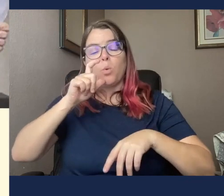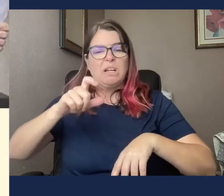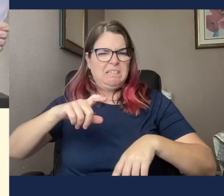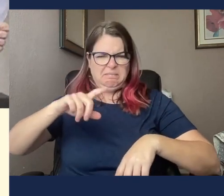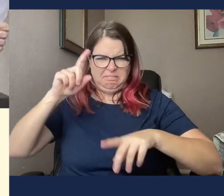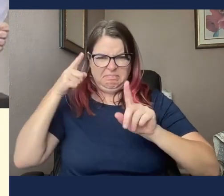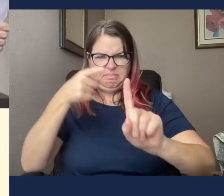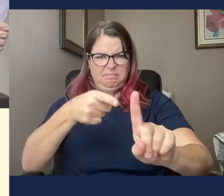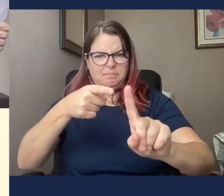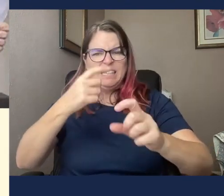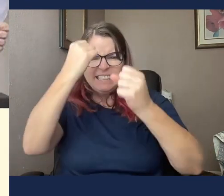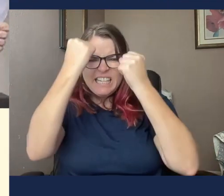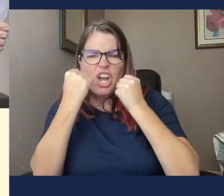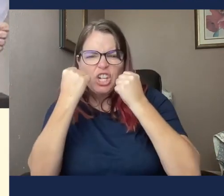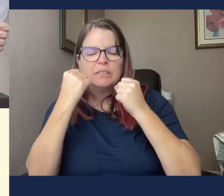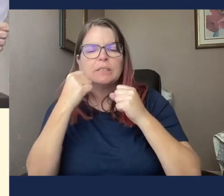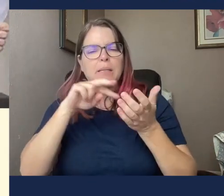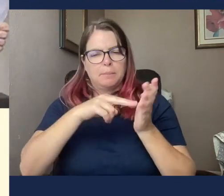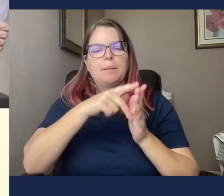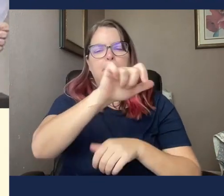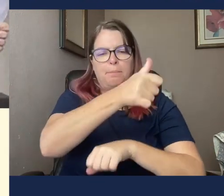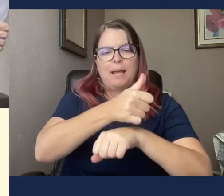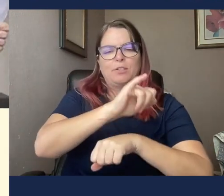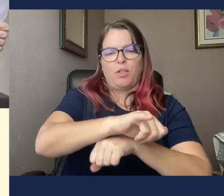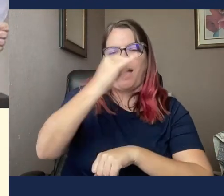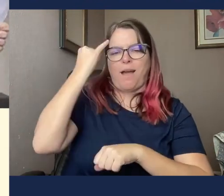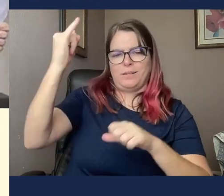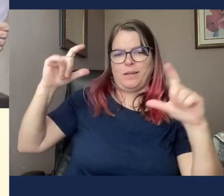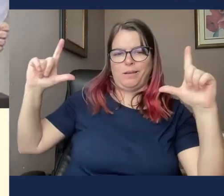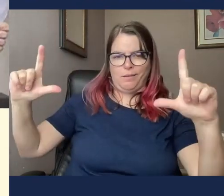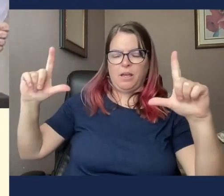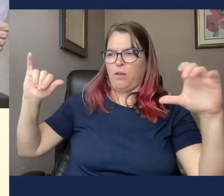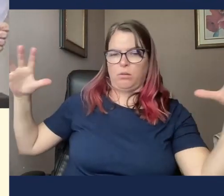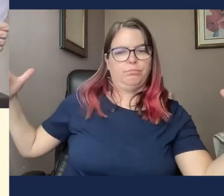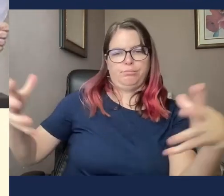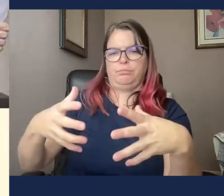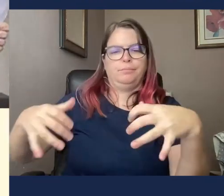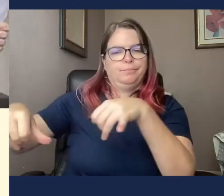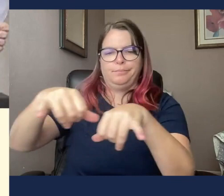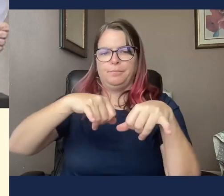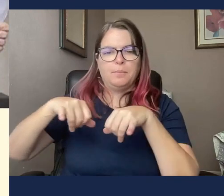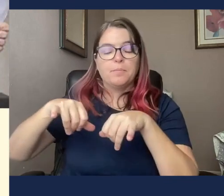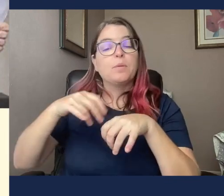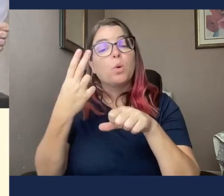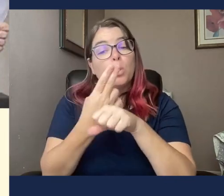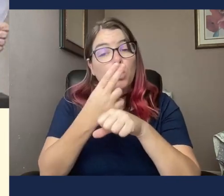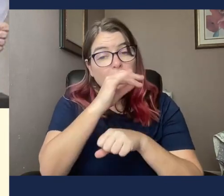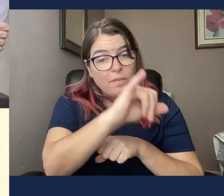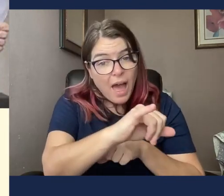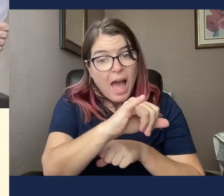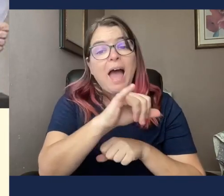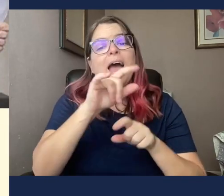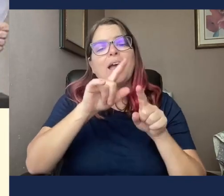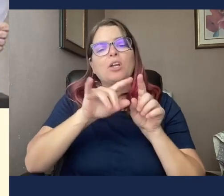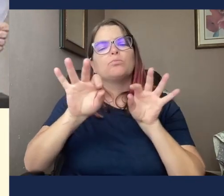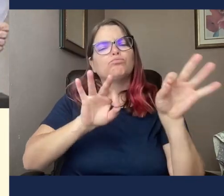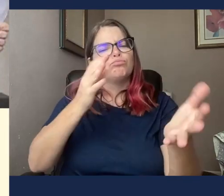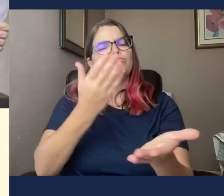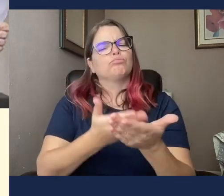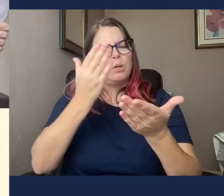their neighborhoods. So Americans for example will protest Muslim immigration as you see there in the picture on